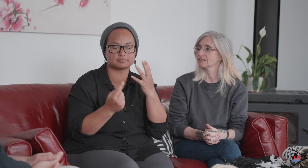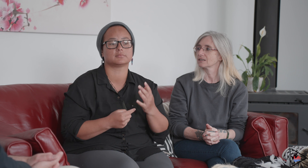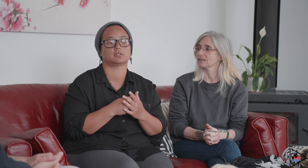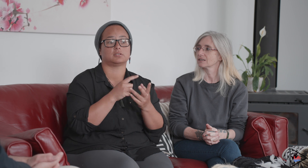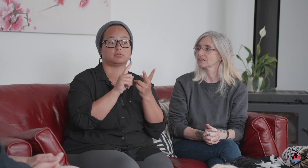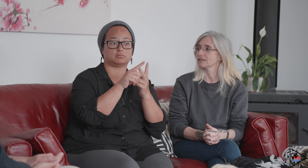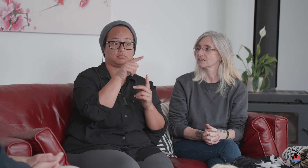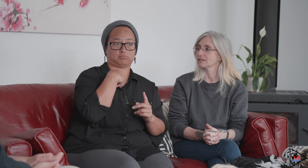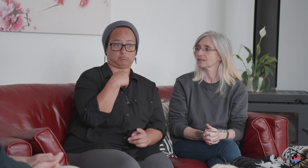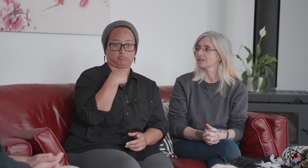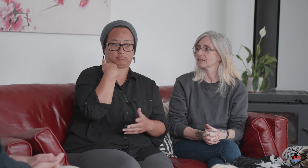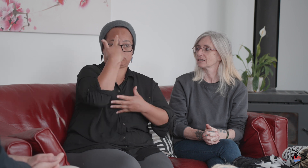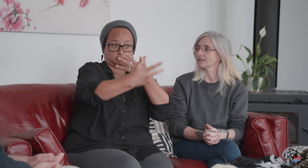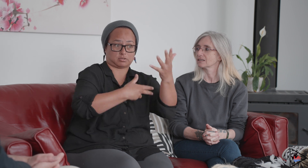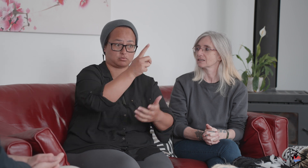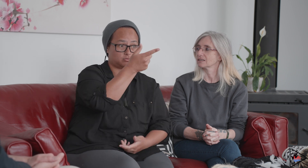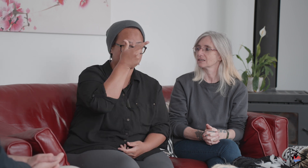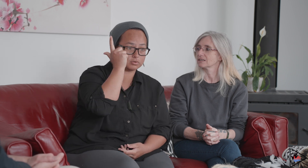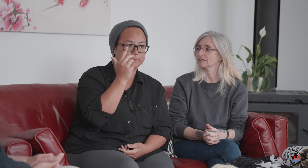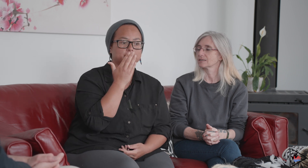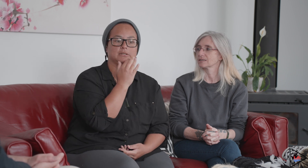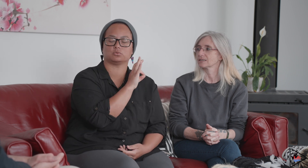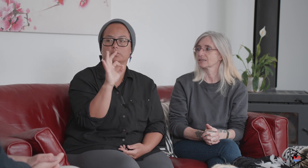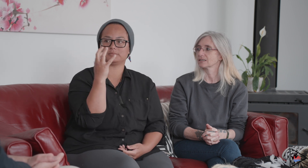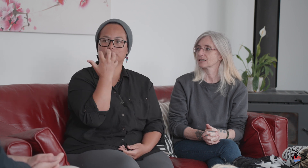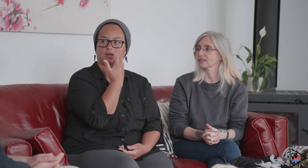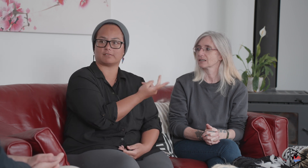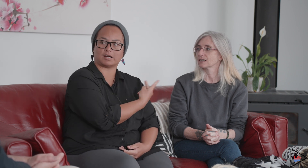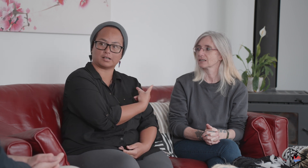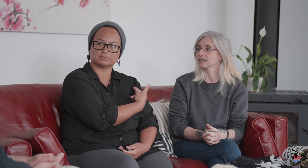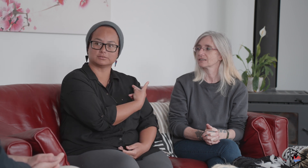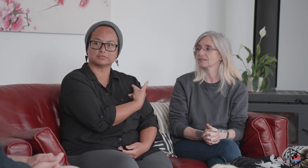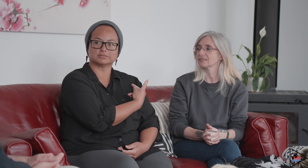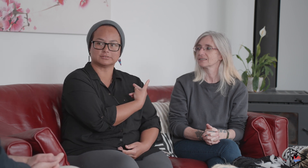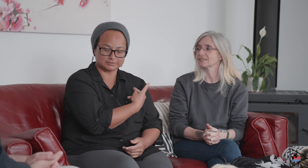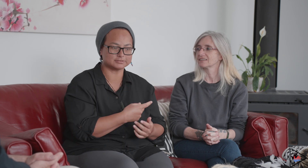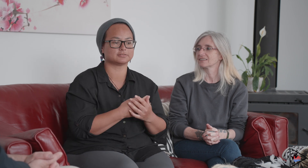interpreters and we had a number of communication needs. When we explained to the teacher, hey,